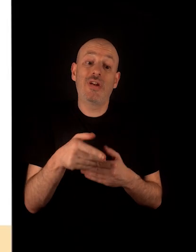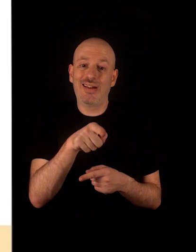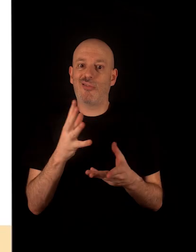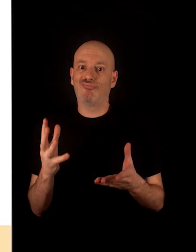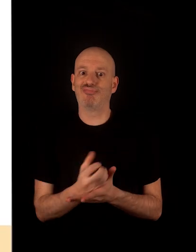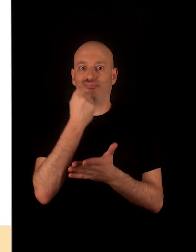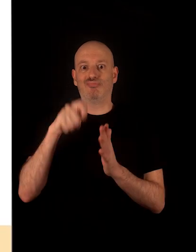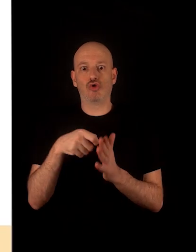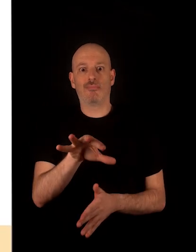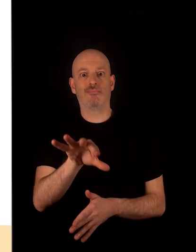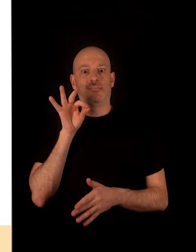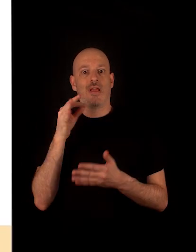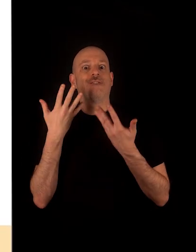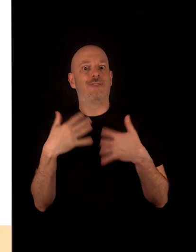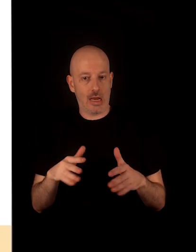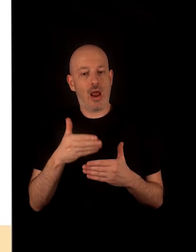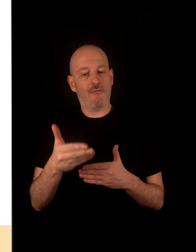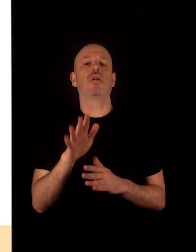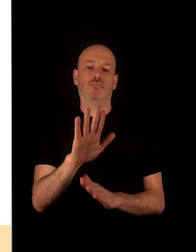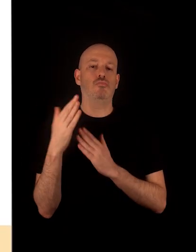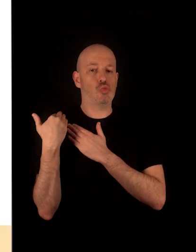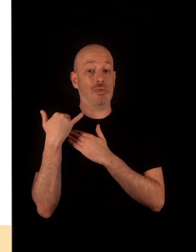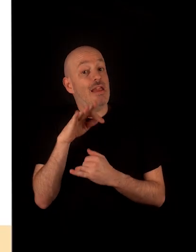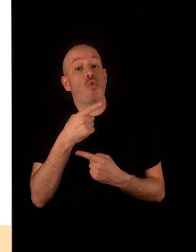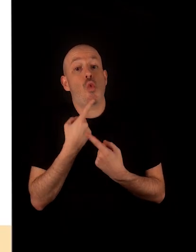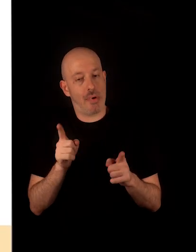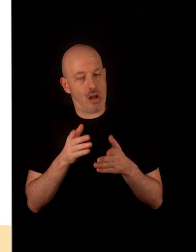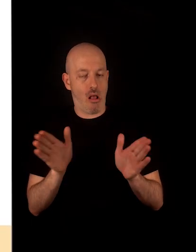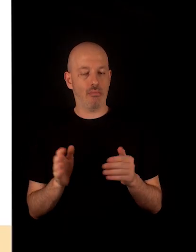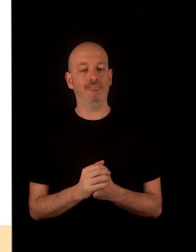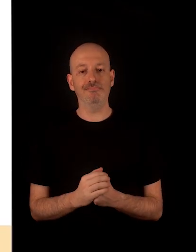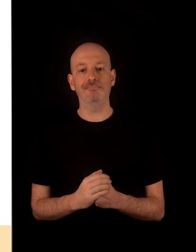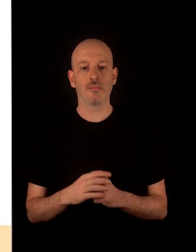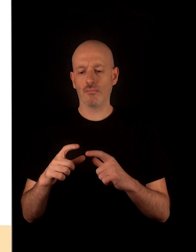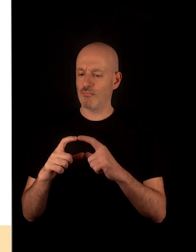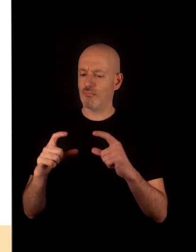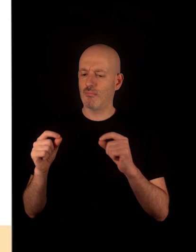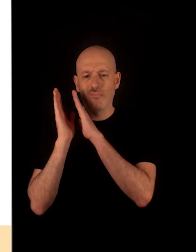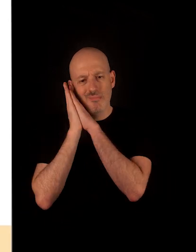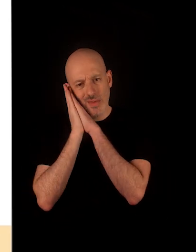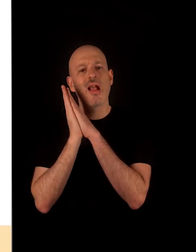That your legal entity will open and manage. all through the MatchMaking sessions